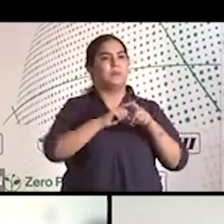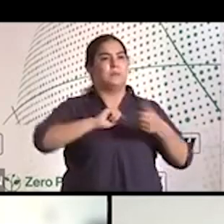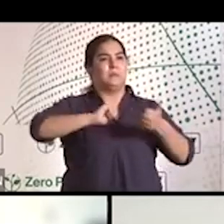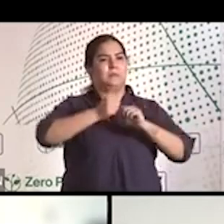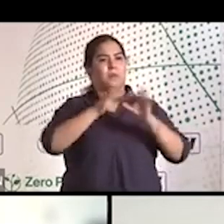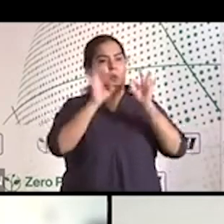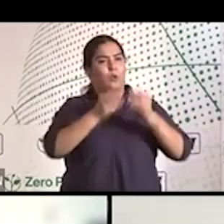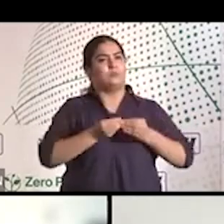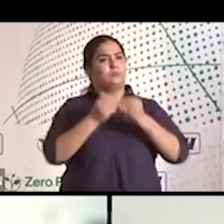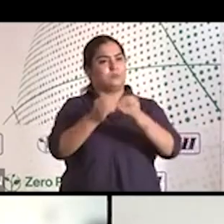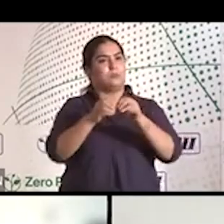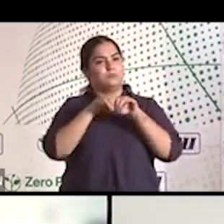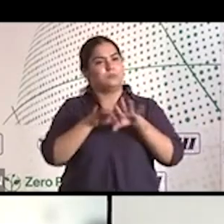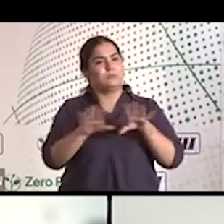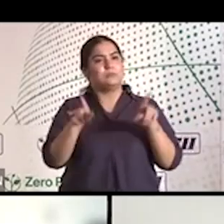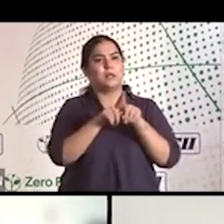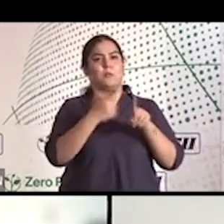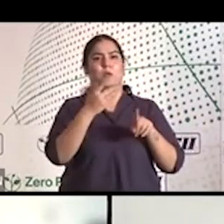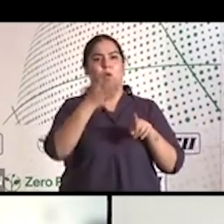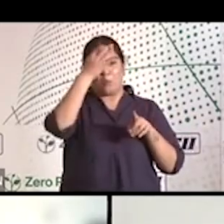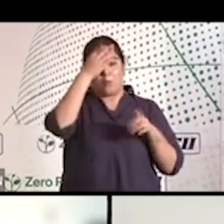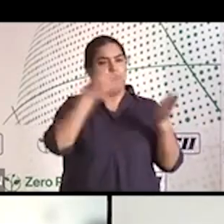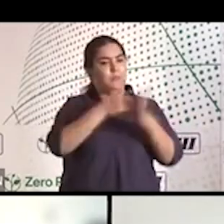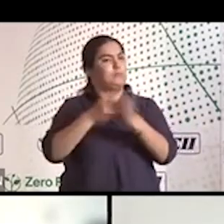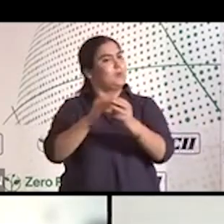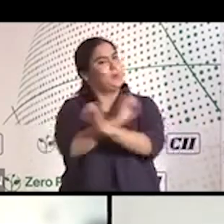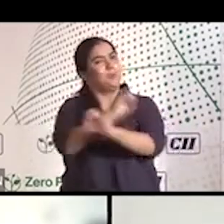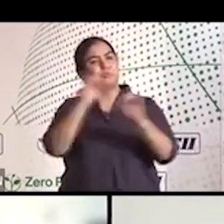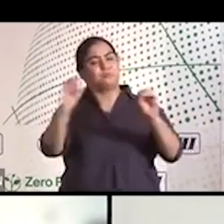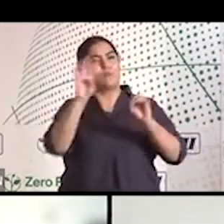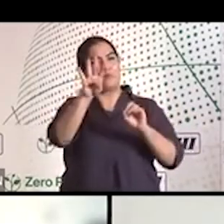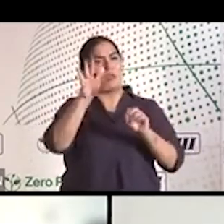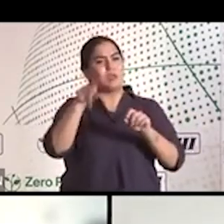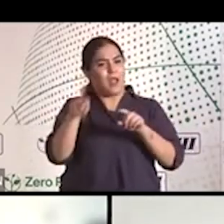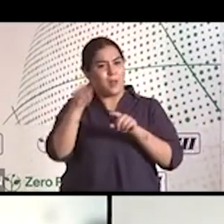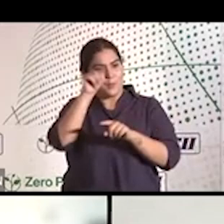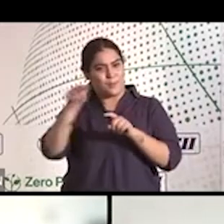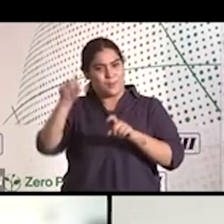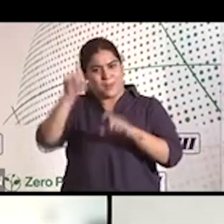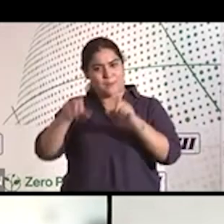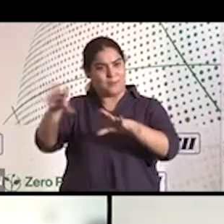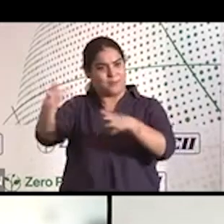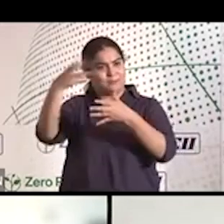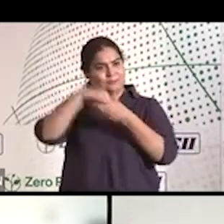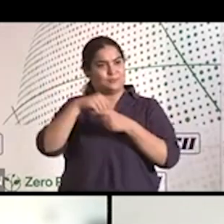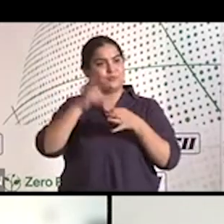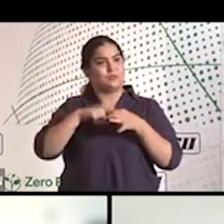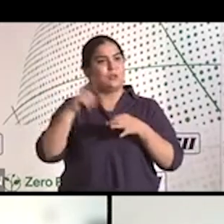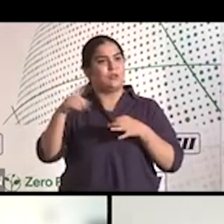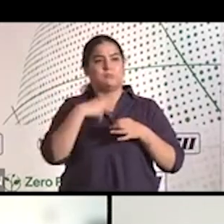They were working with zero defects. The results, they were amazing.